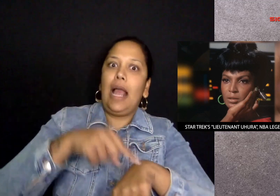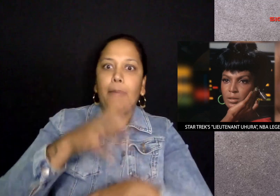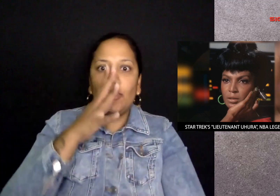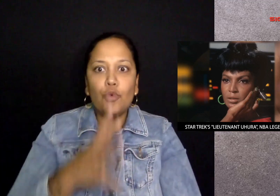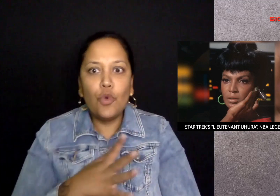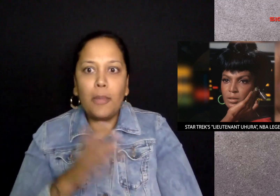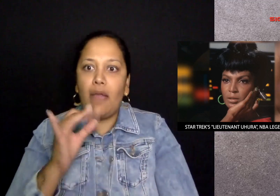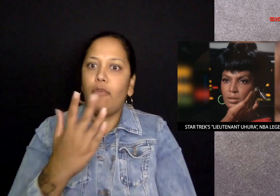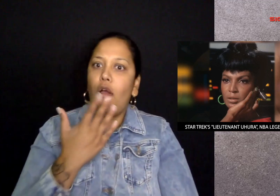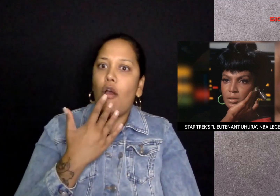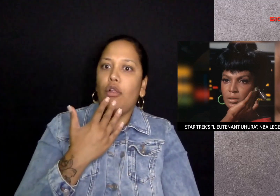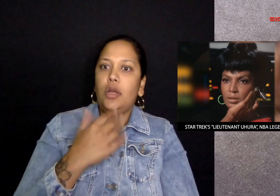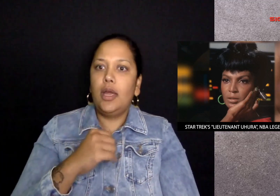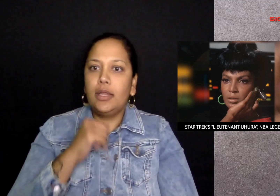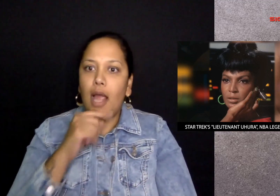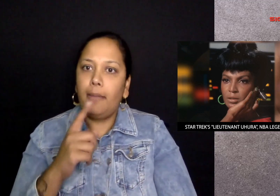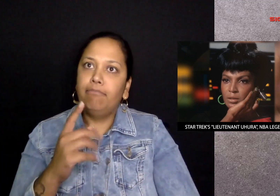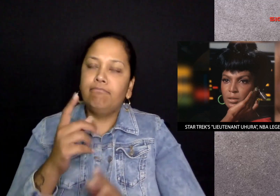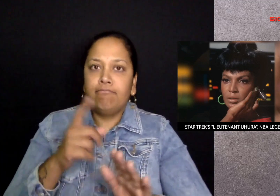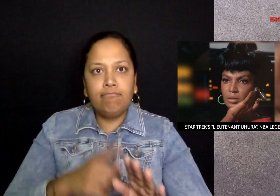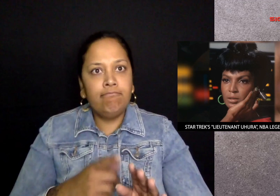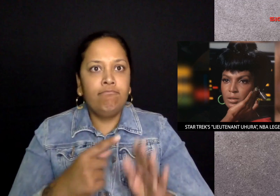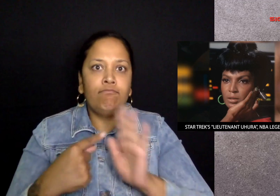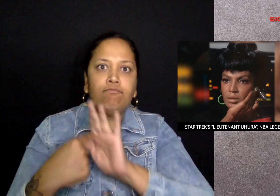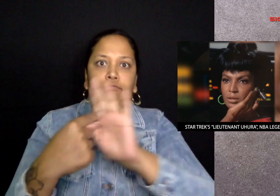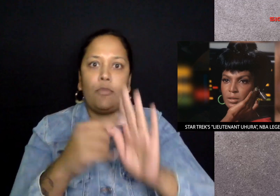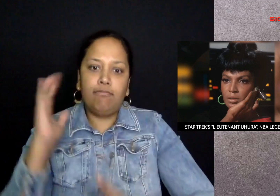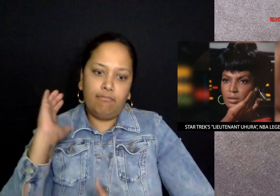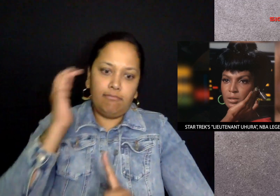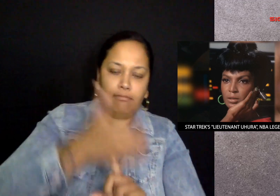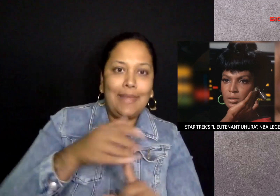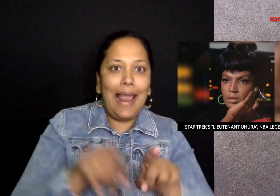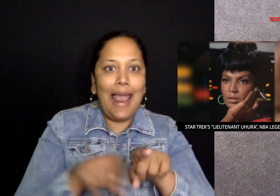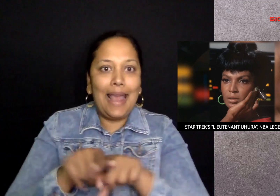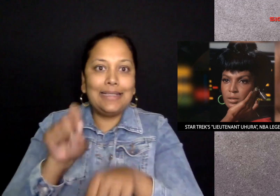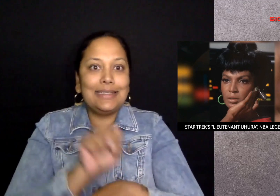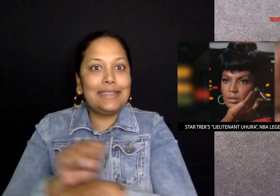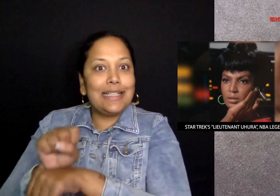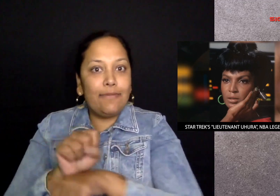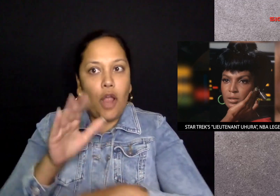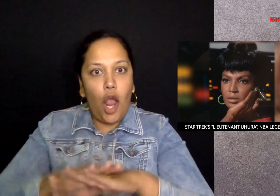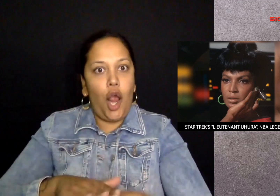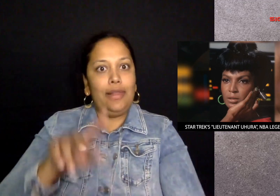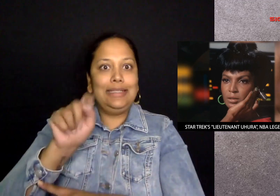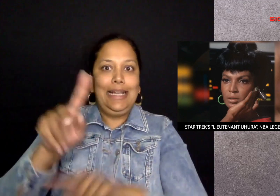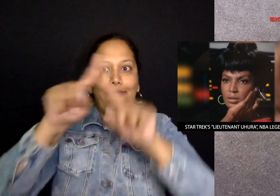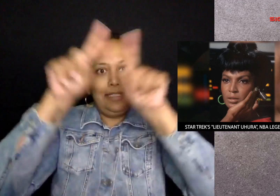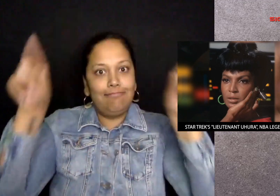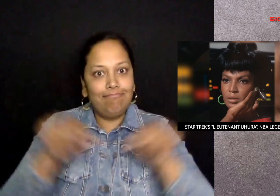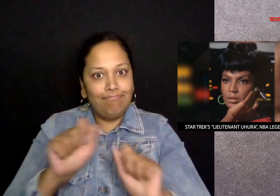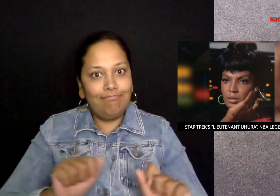it was one of the first times a woman of color was not portrayed as a servant on TV